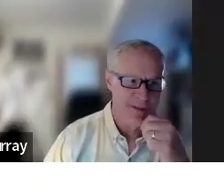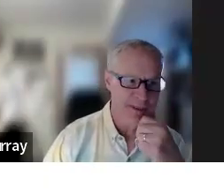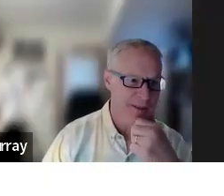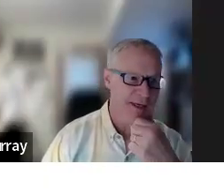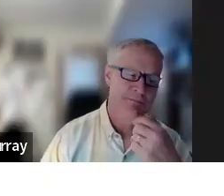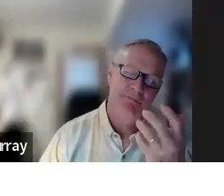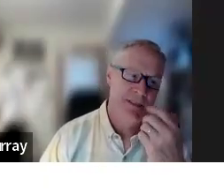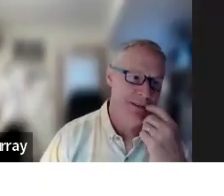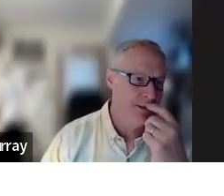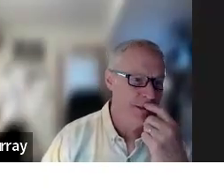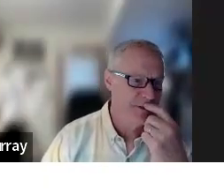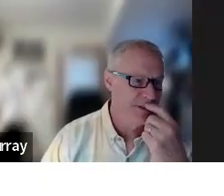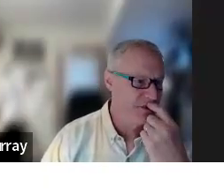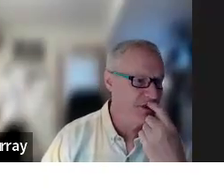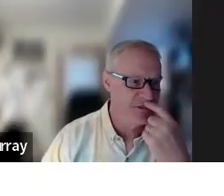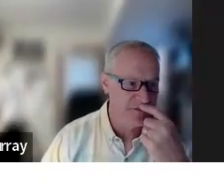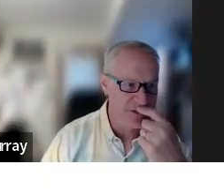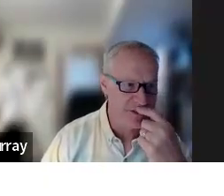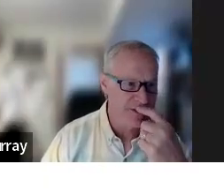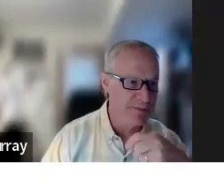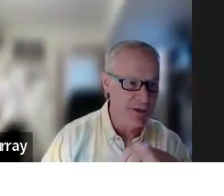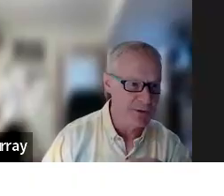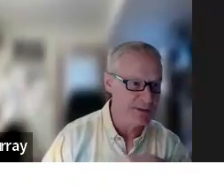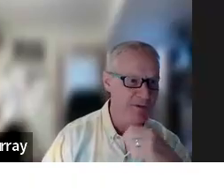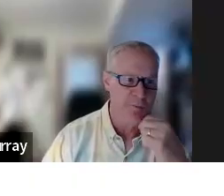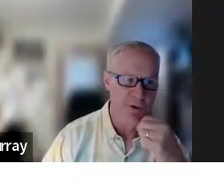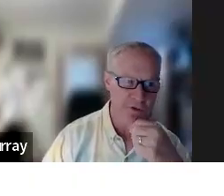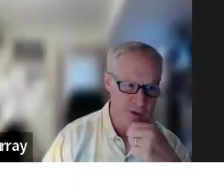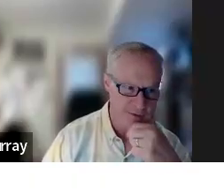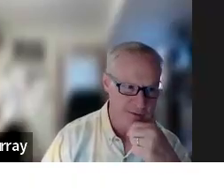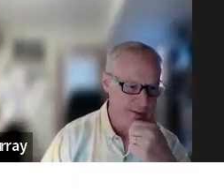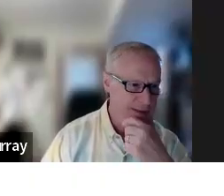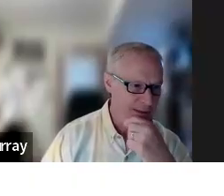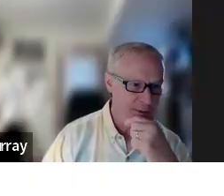Commission, I need to declare a potential conflict of interest due to my ownership of Murray Drugs,